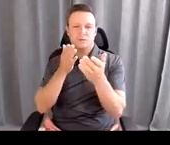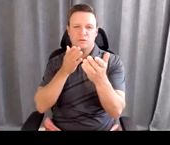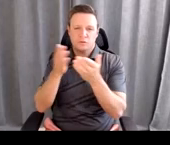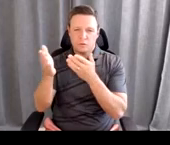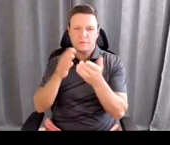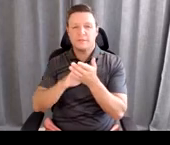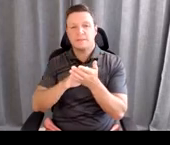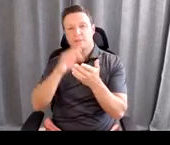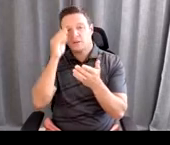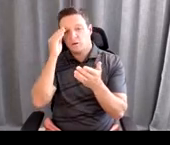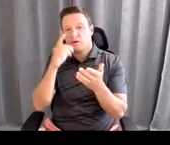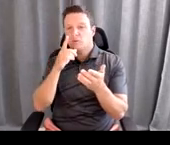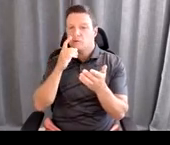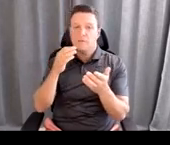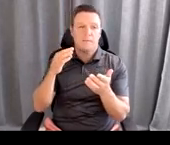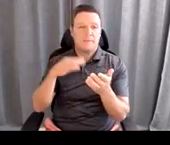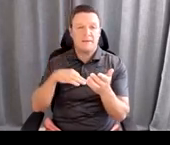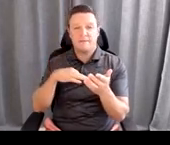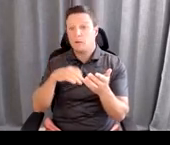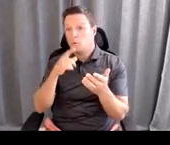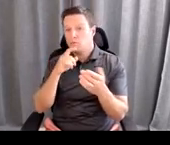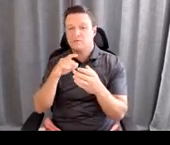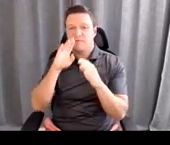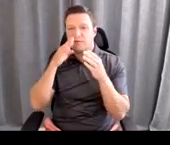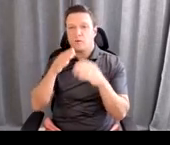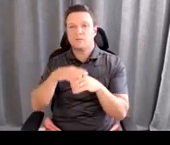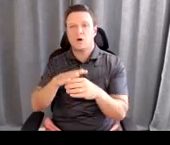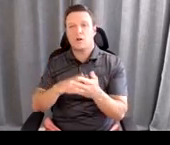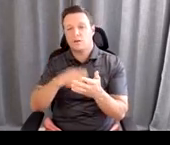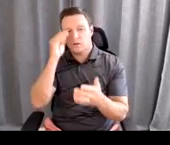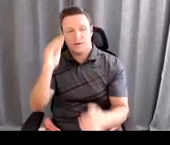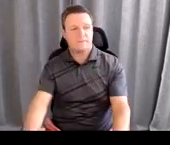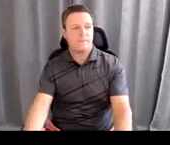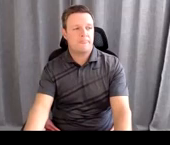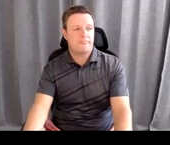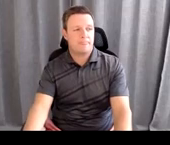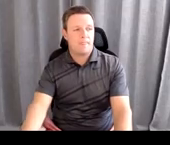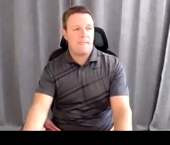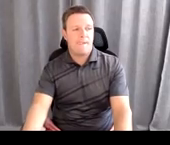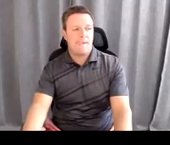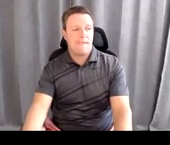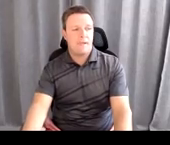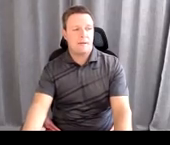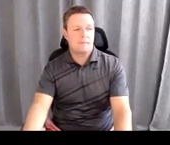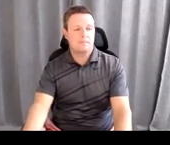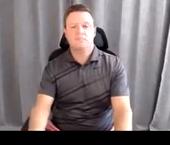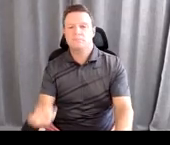The focus is on learning. You, the the provider being the person doing the work that is the focus is on me